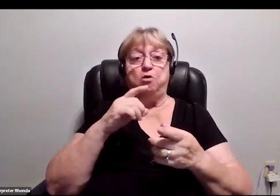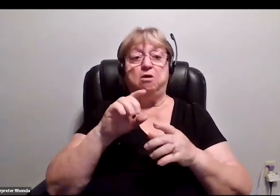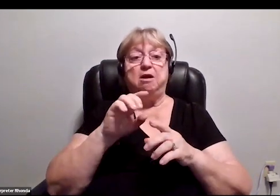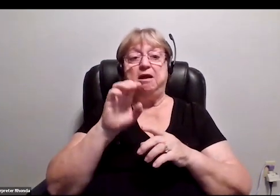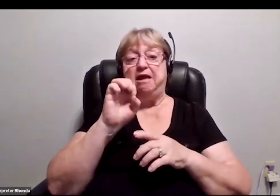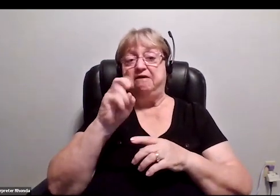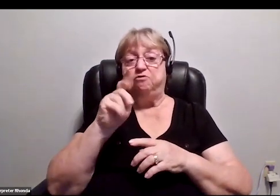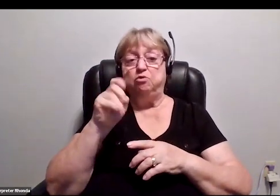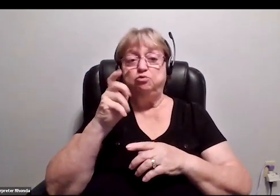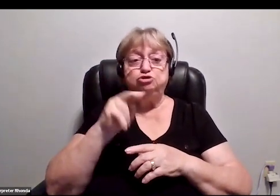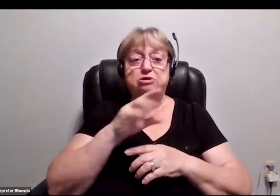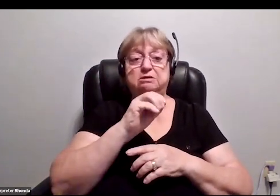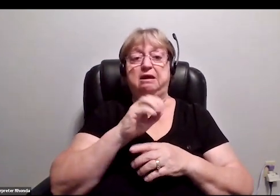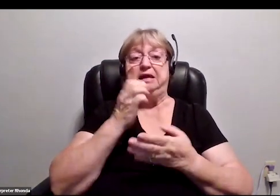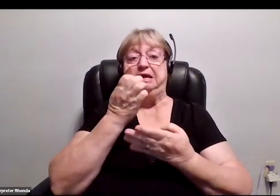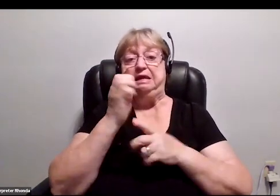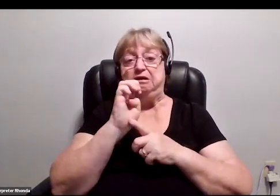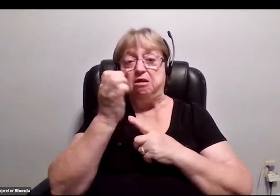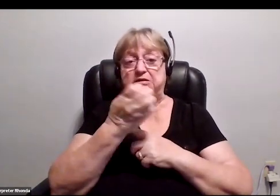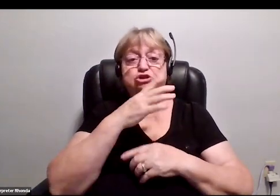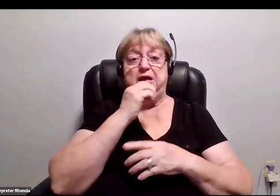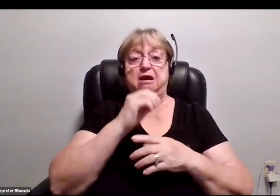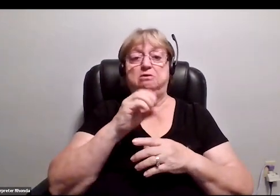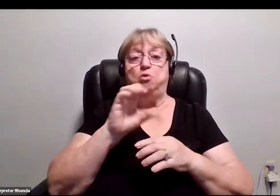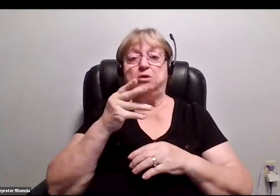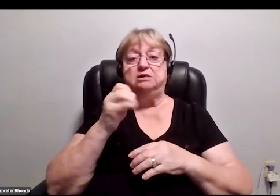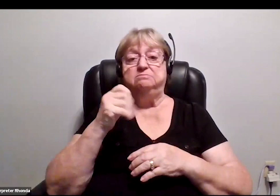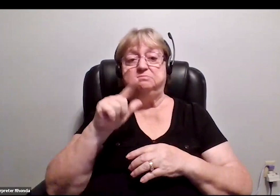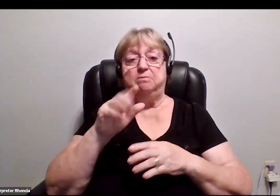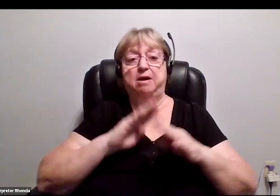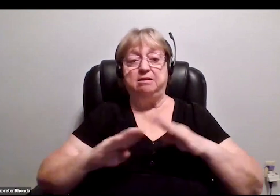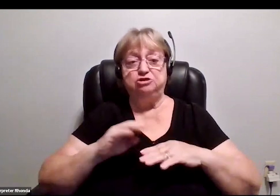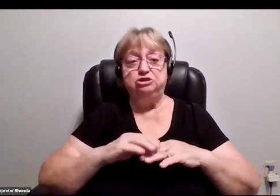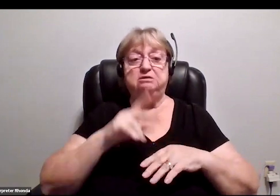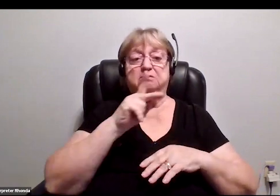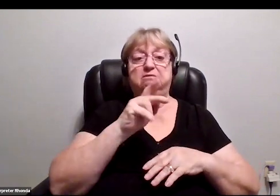and Biological Chemistry and Pharmacology, specifically Kevin Lumney, Barb Shardy,